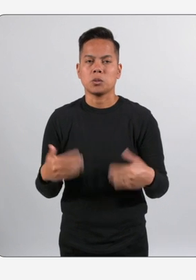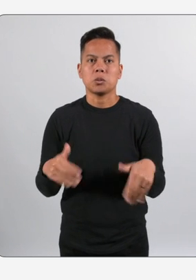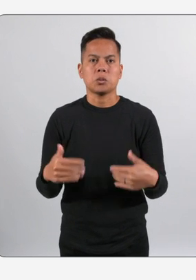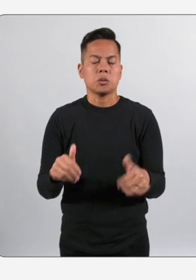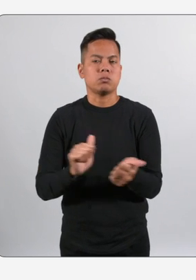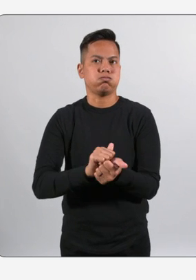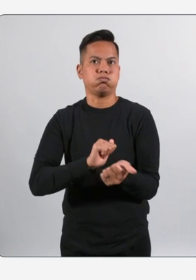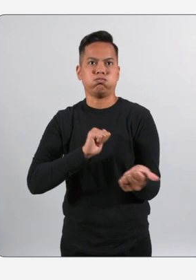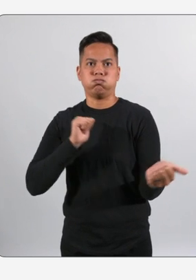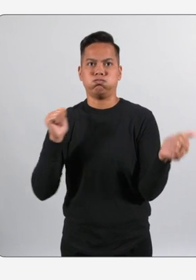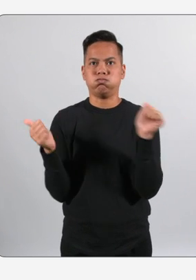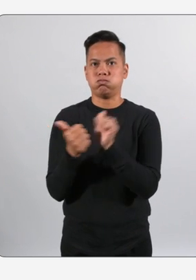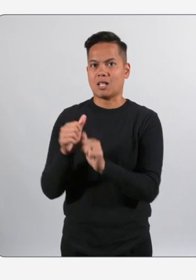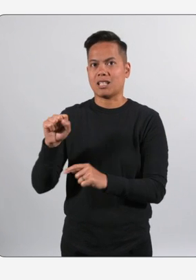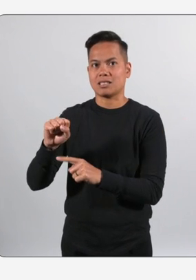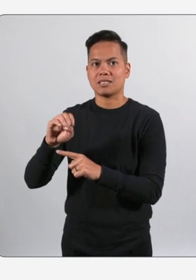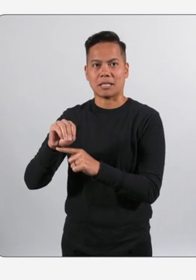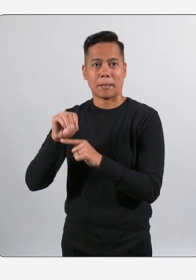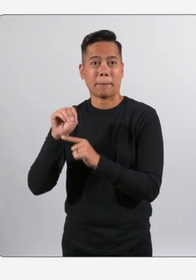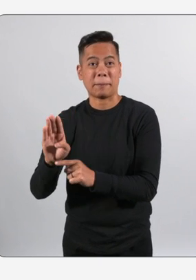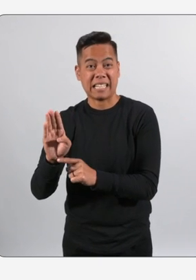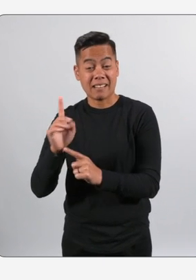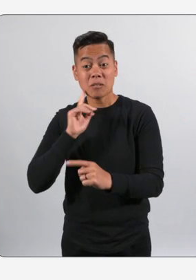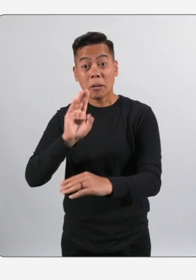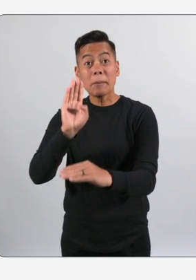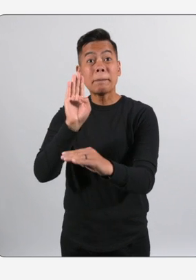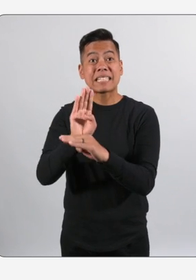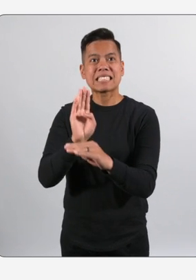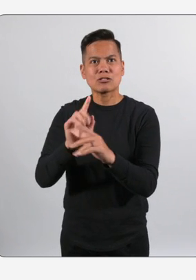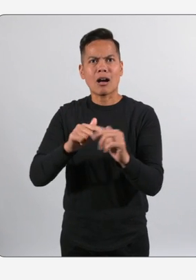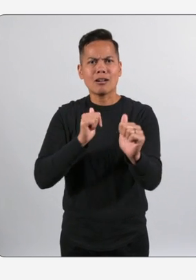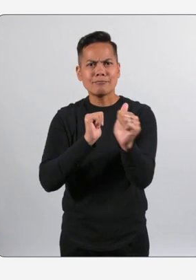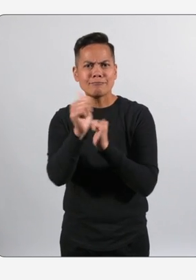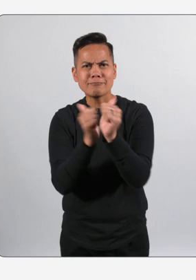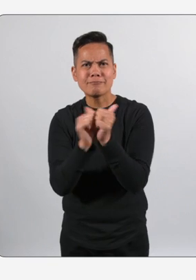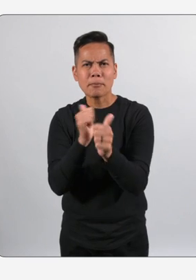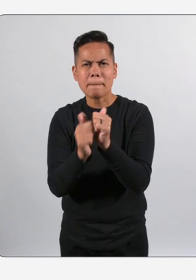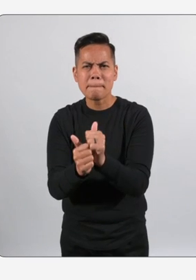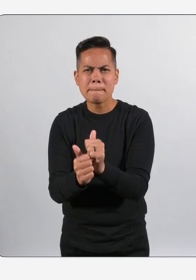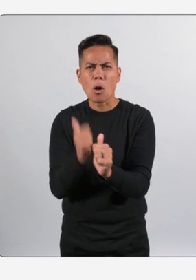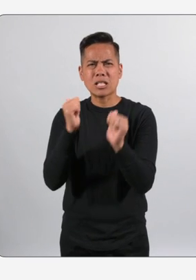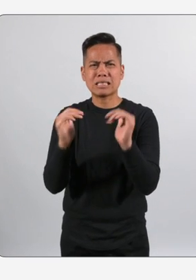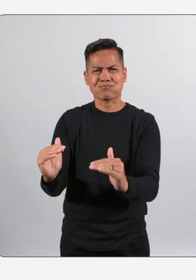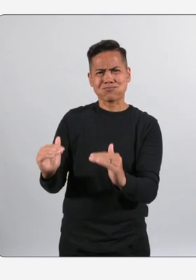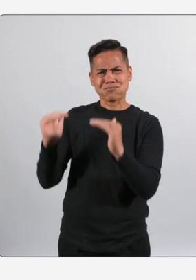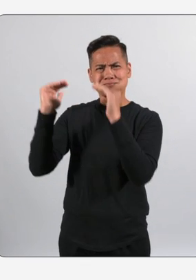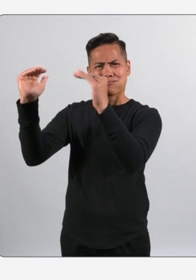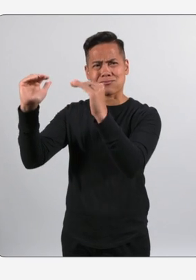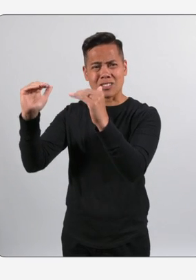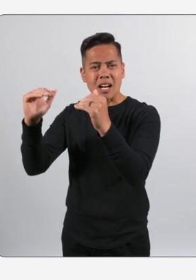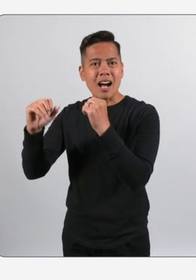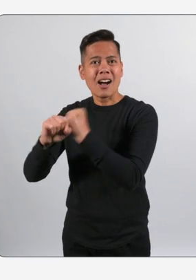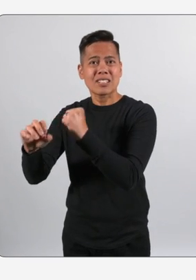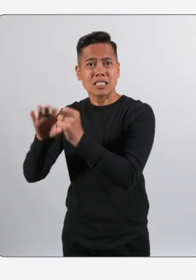and makes it possible for all businesses to compete with the most sophisticated advertisers and drive growth.